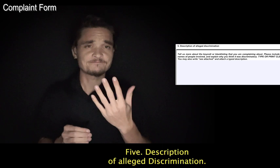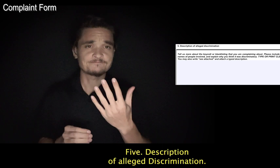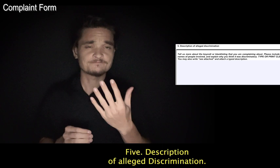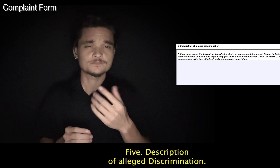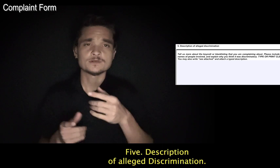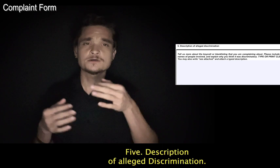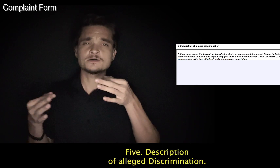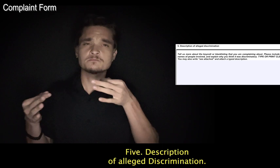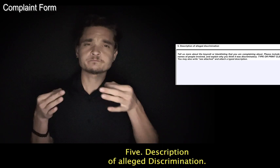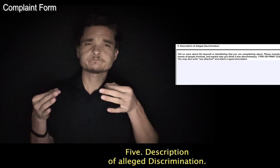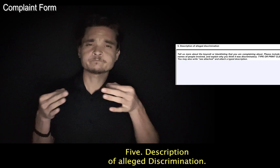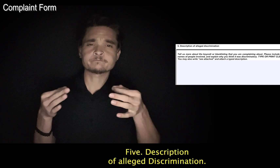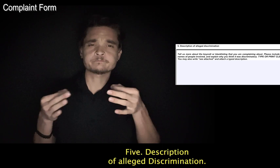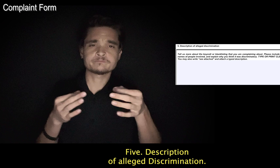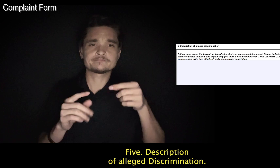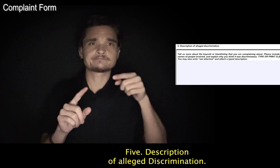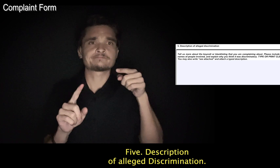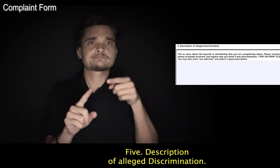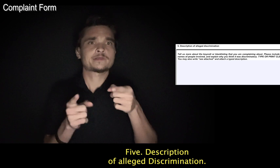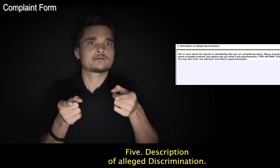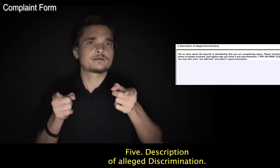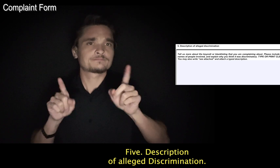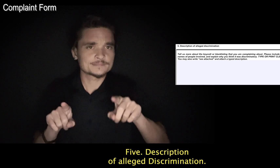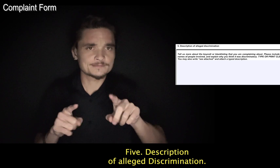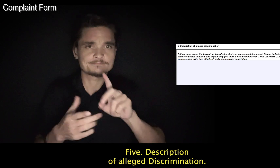Five. Description of alleged Discrimination.